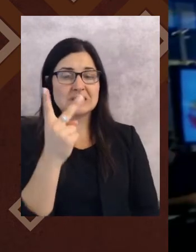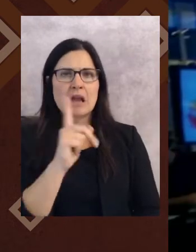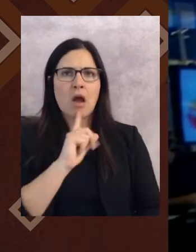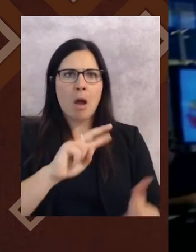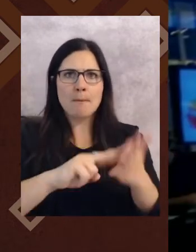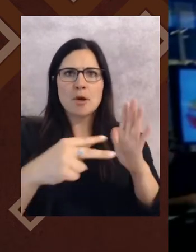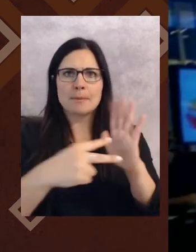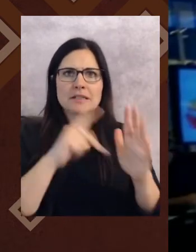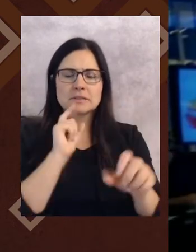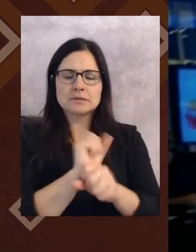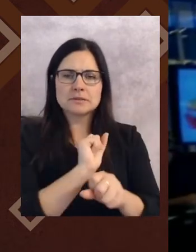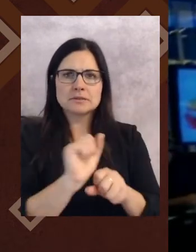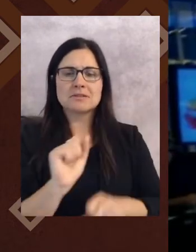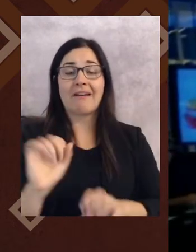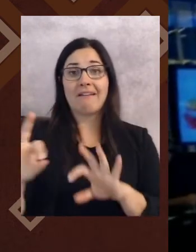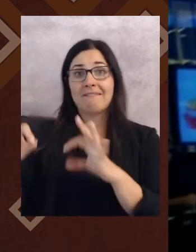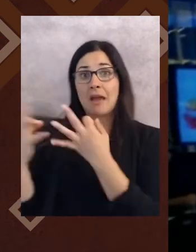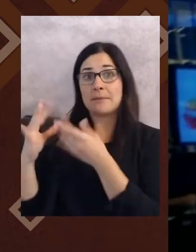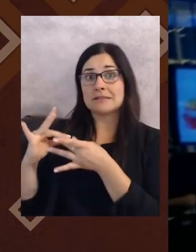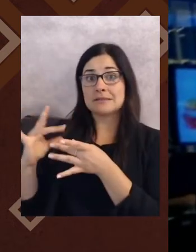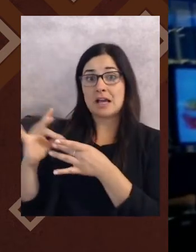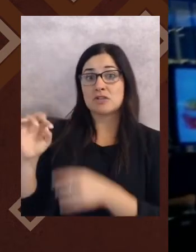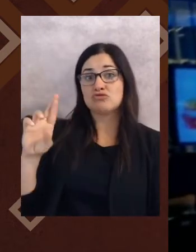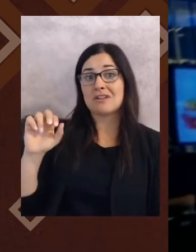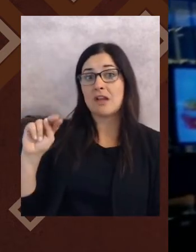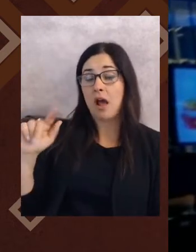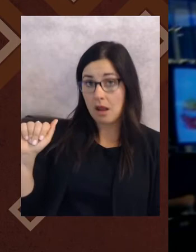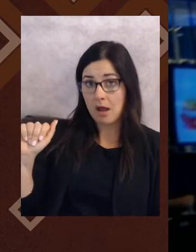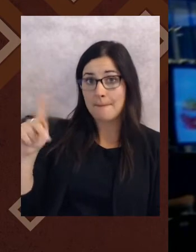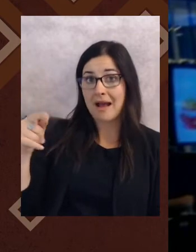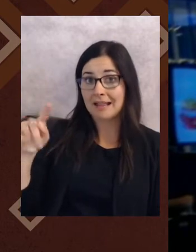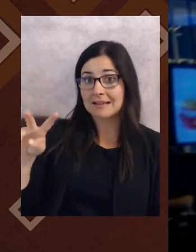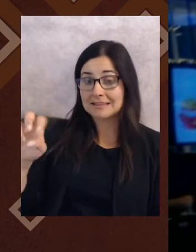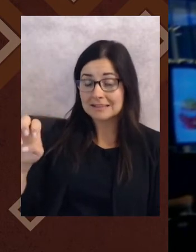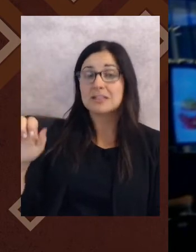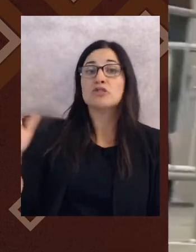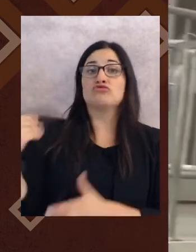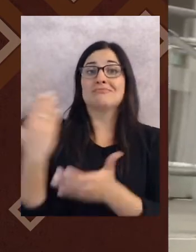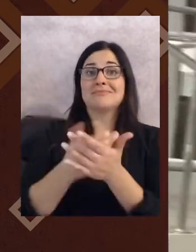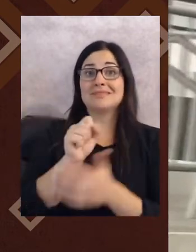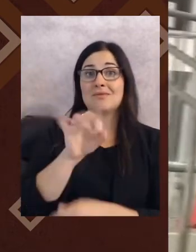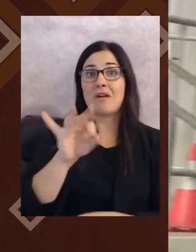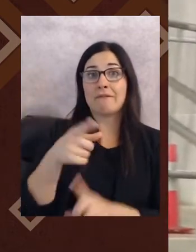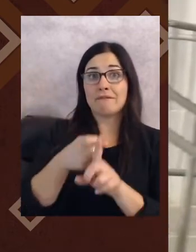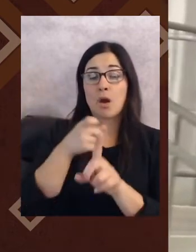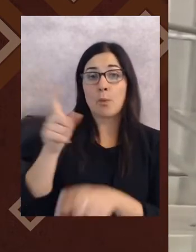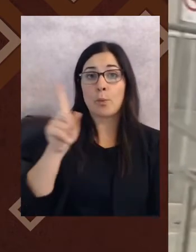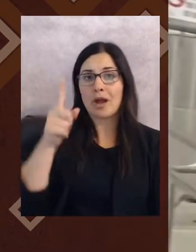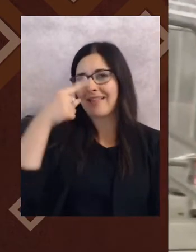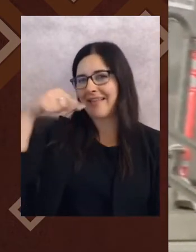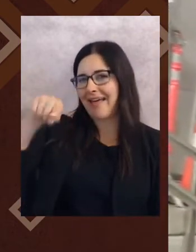The family says Ratan Aponte came to San Francisco from Thailand to help raise his grandchildren.